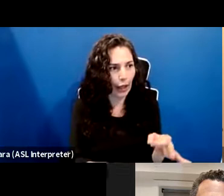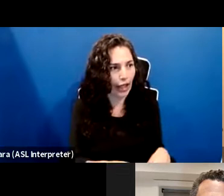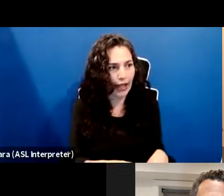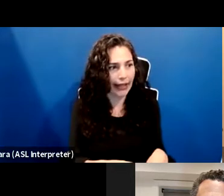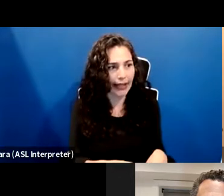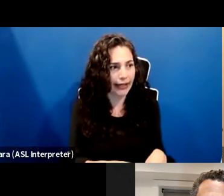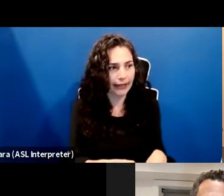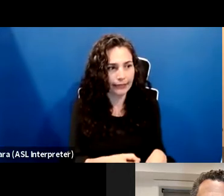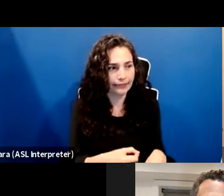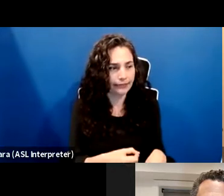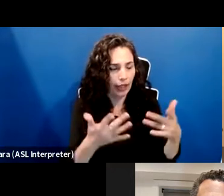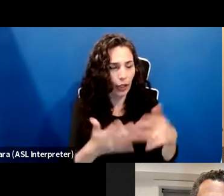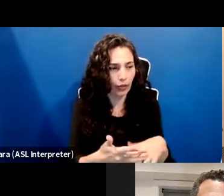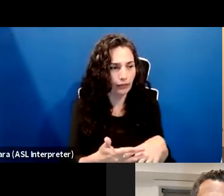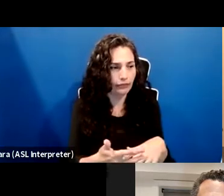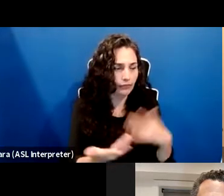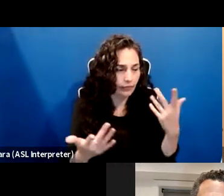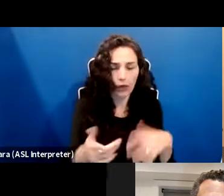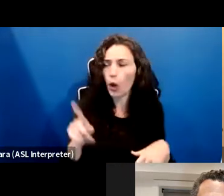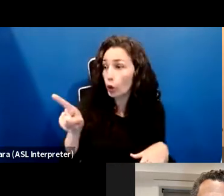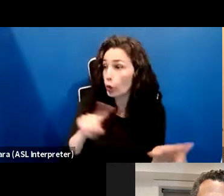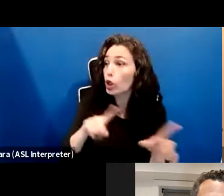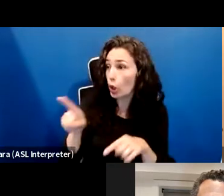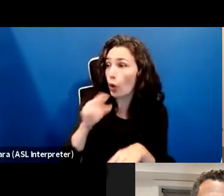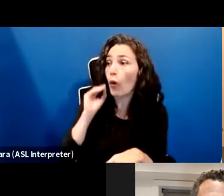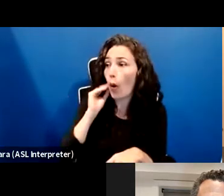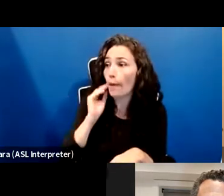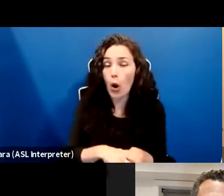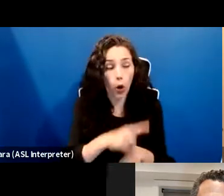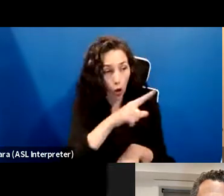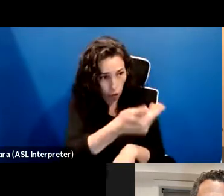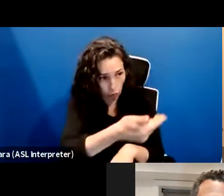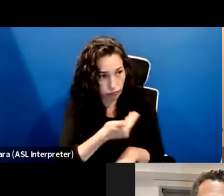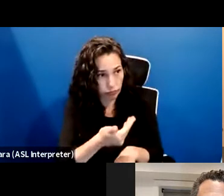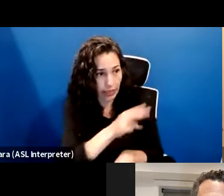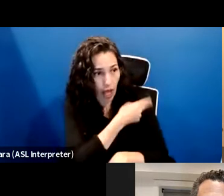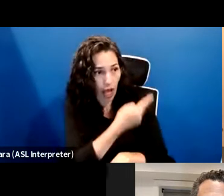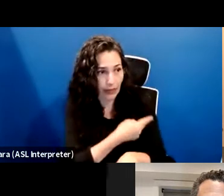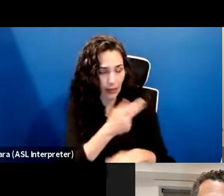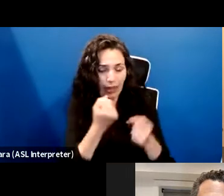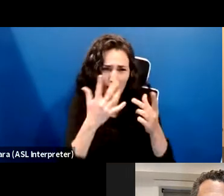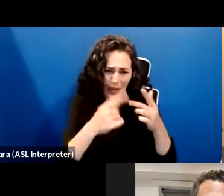or admitting them to the hospital. Well, a lot of, you know, a big population in Downtown Manhattan are homeless.